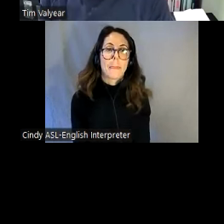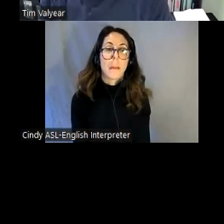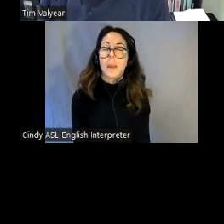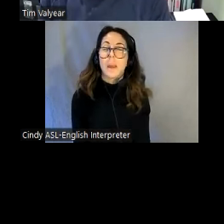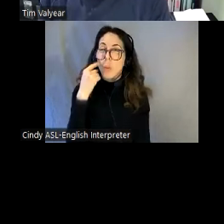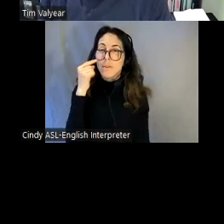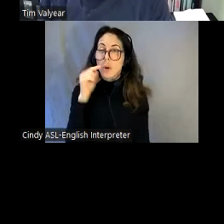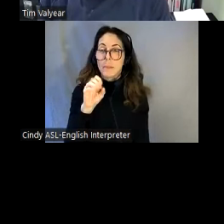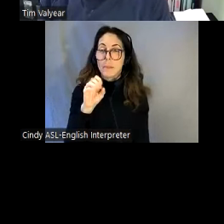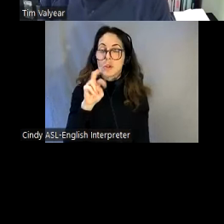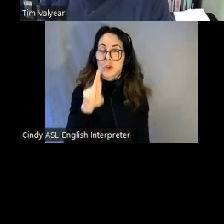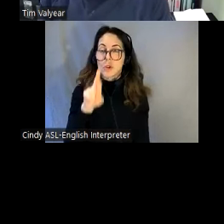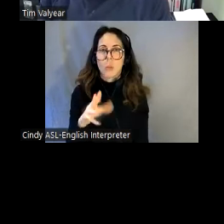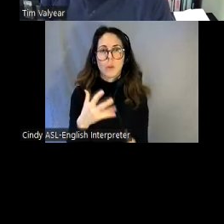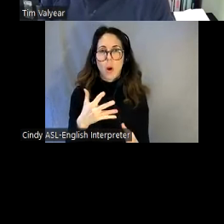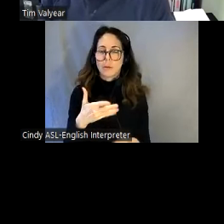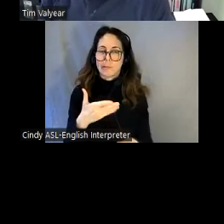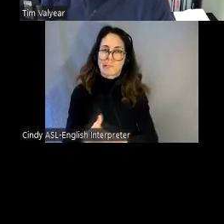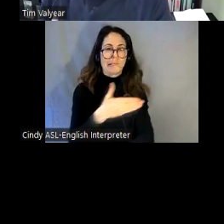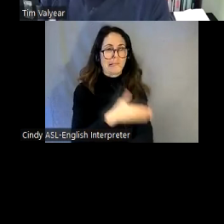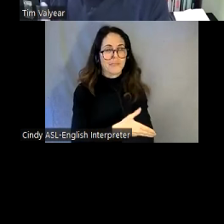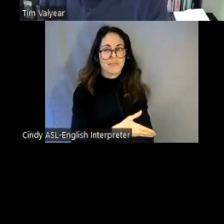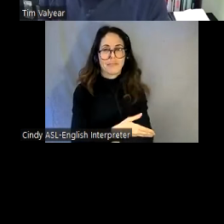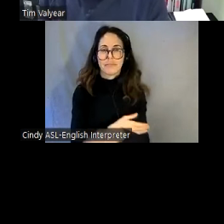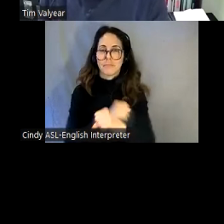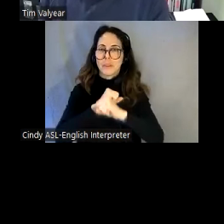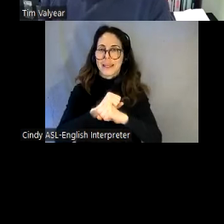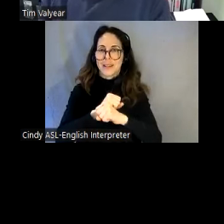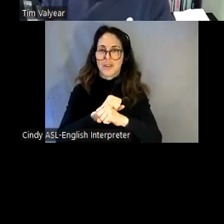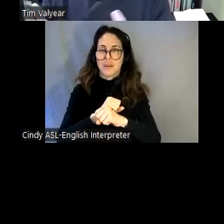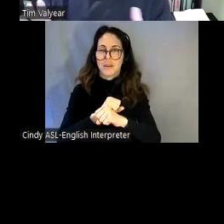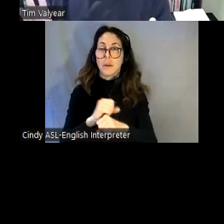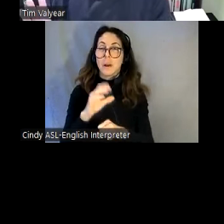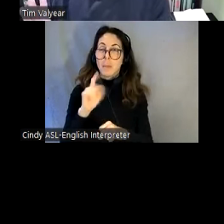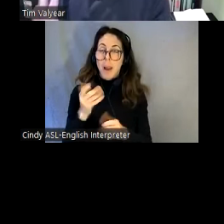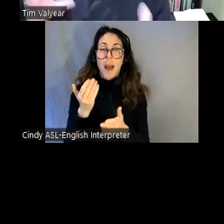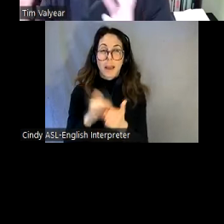Next . The intent of a booster is to really restore